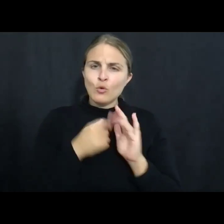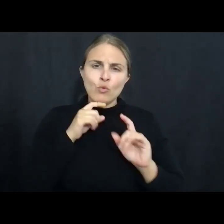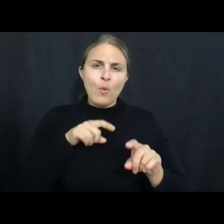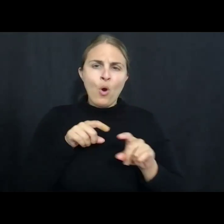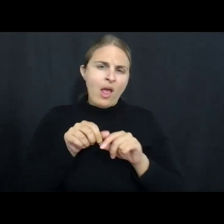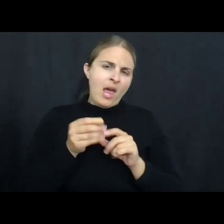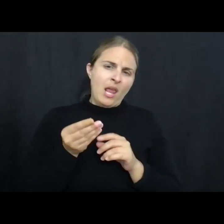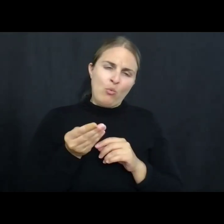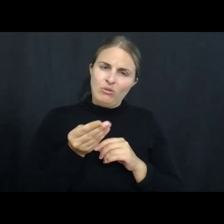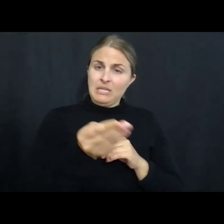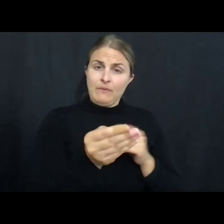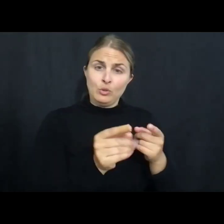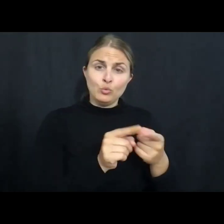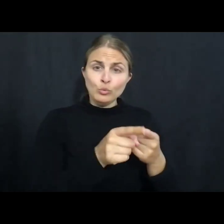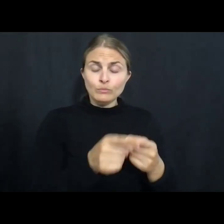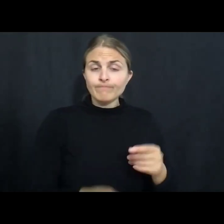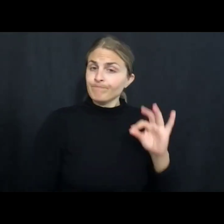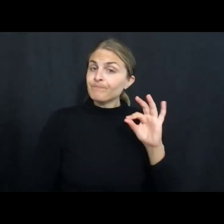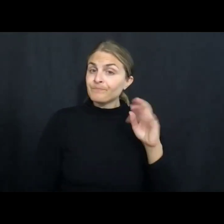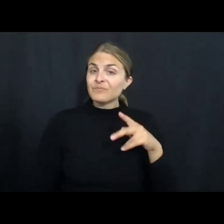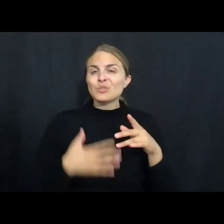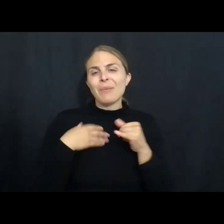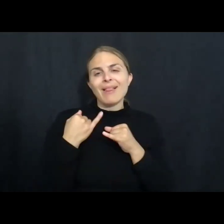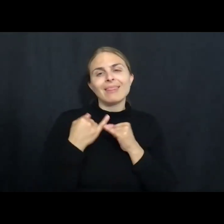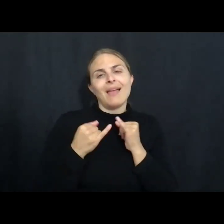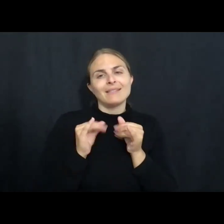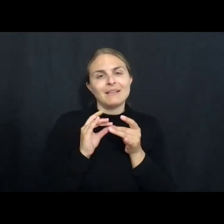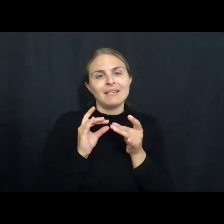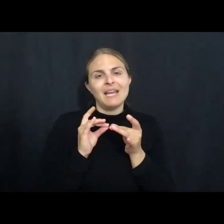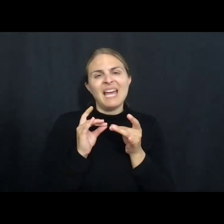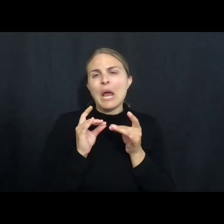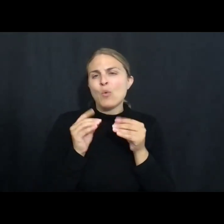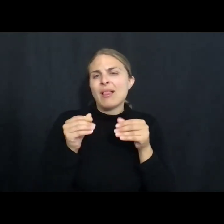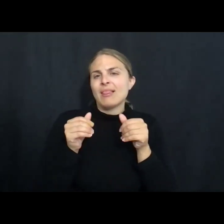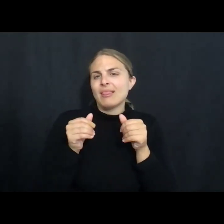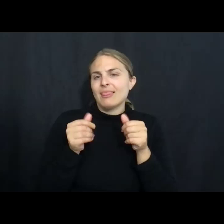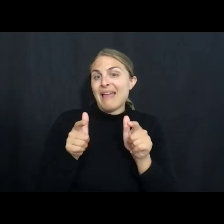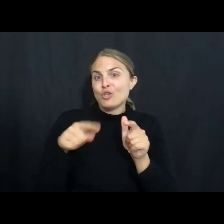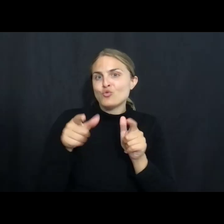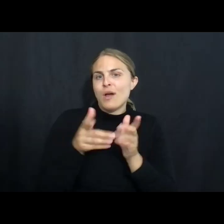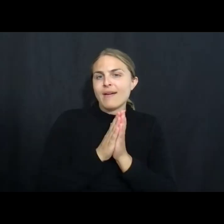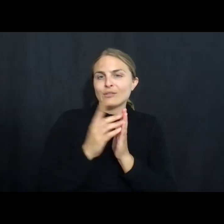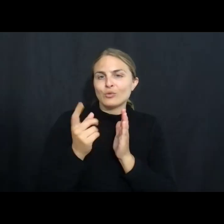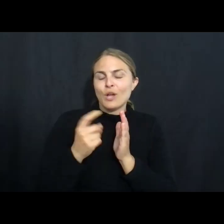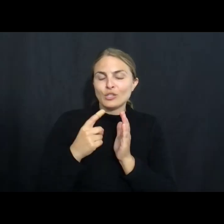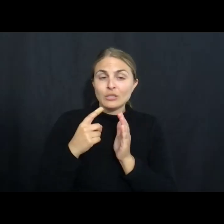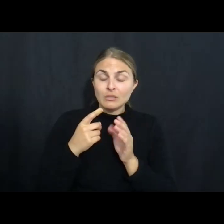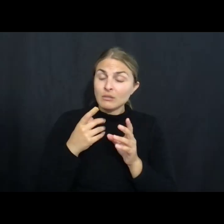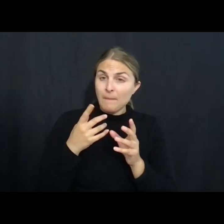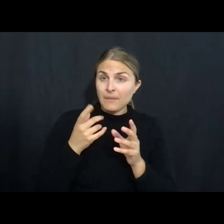ask question ifs you have any. Because we are a grant program we rely on evaluations shortly after this within the next day